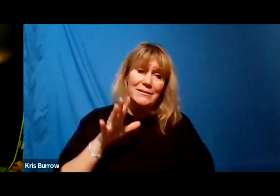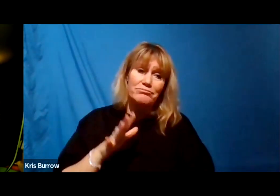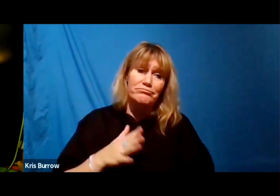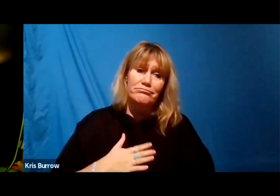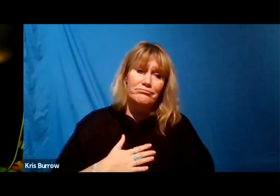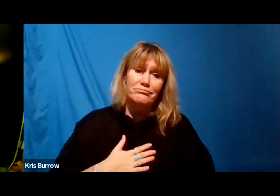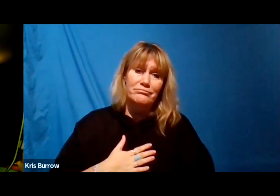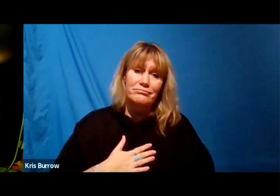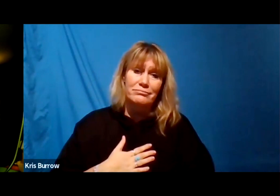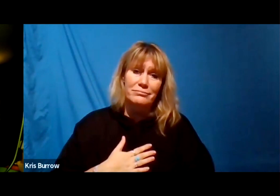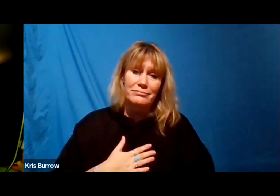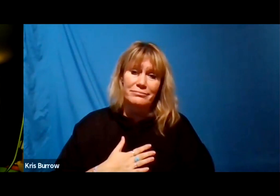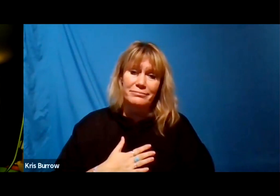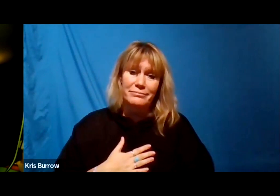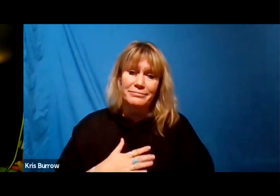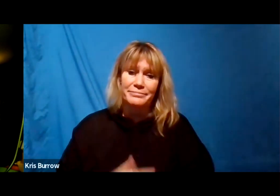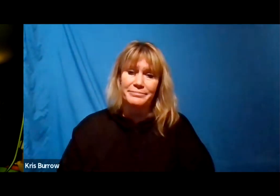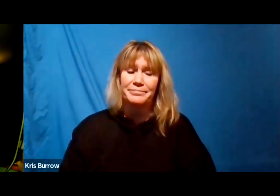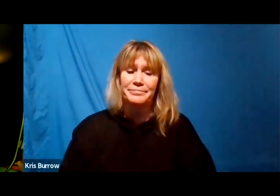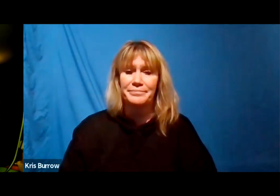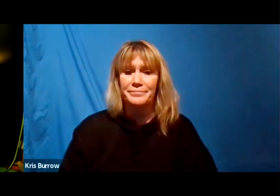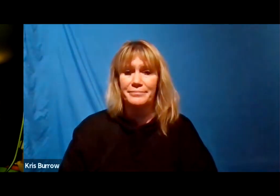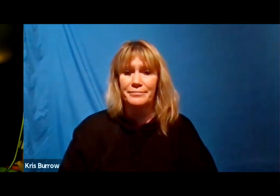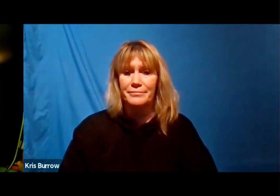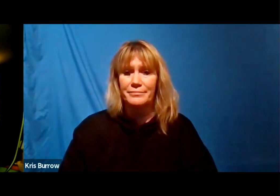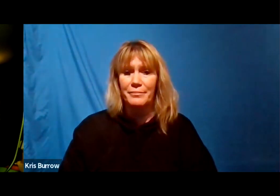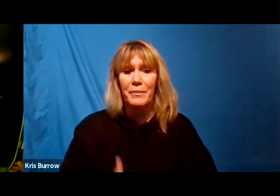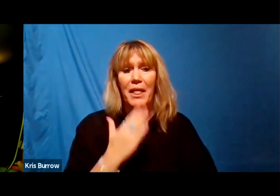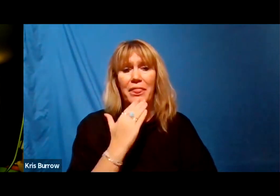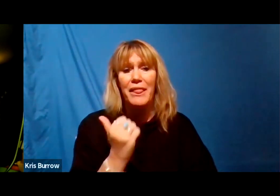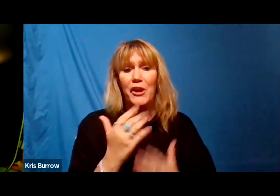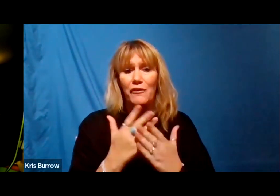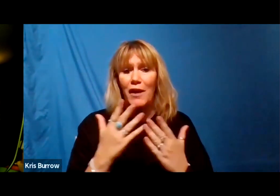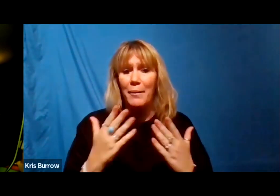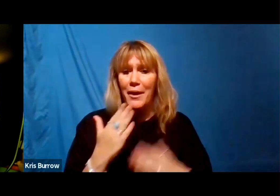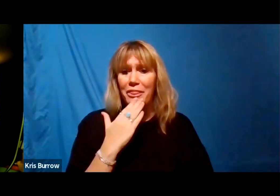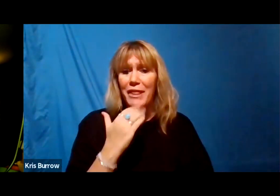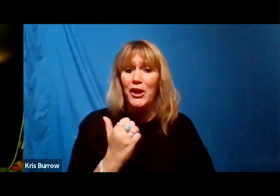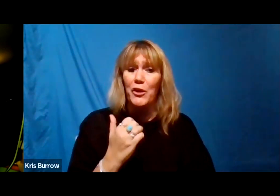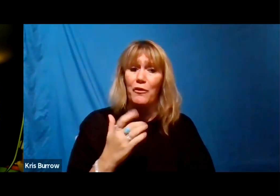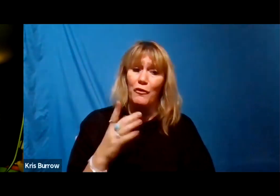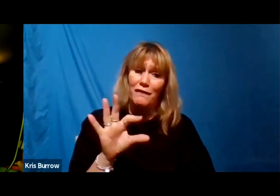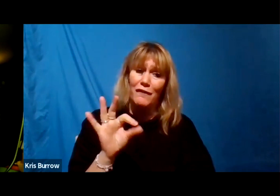For every song that I have sung I believed every word